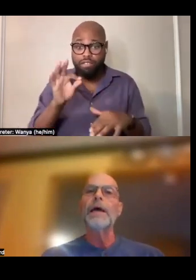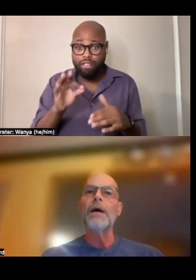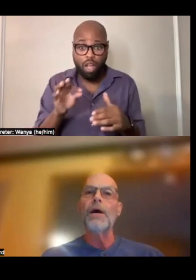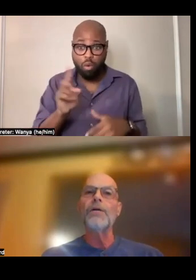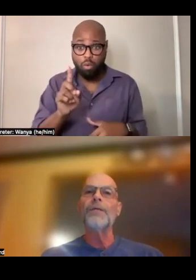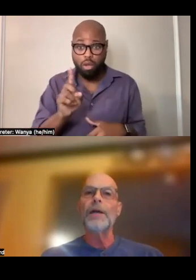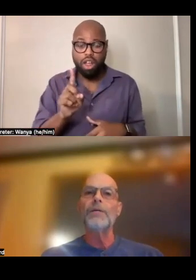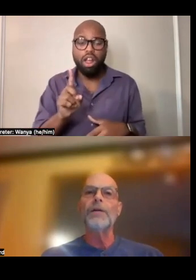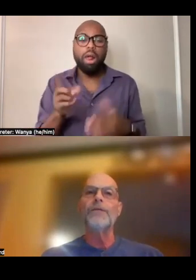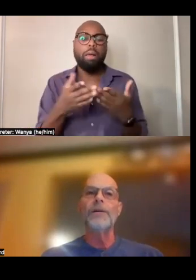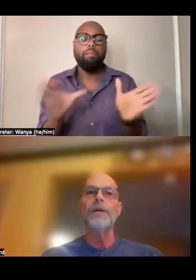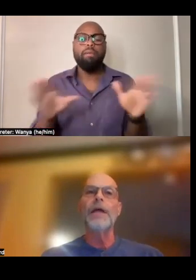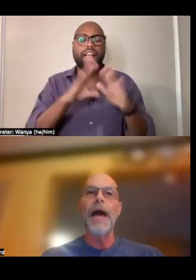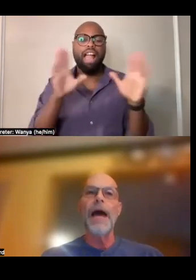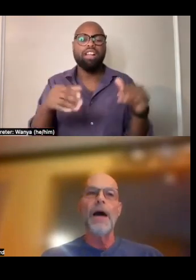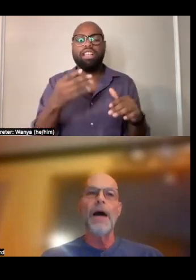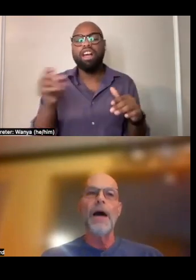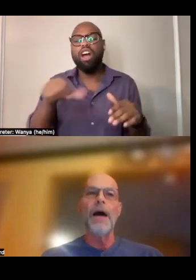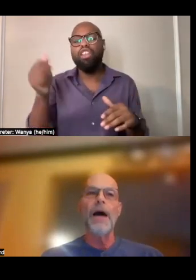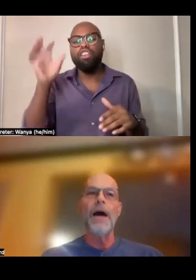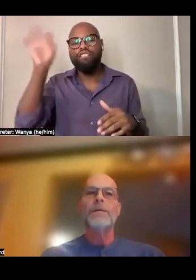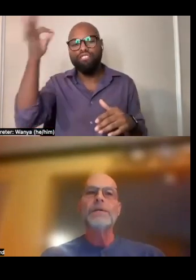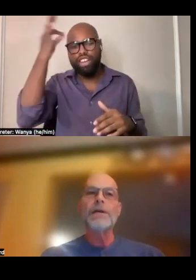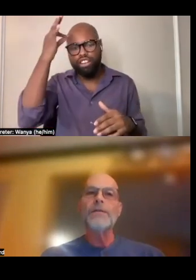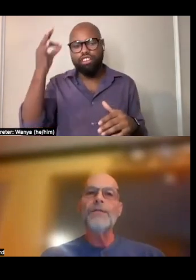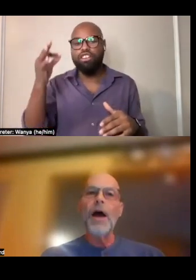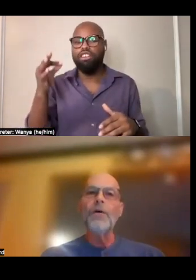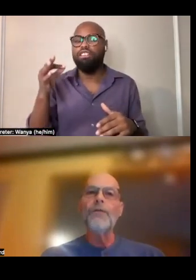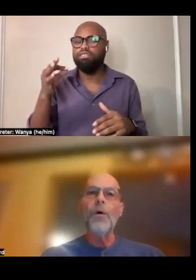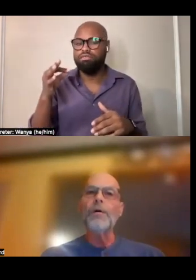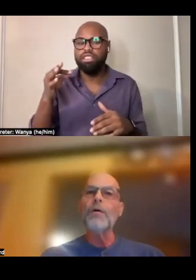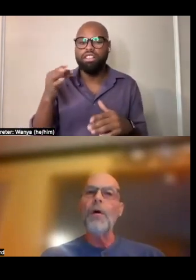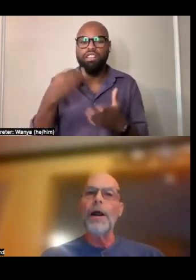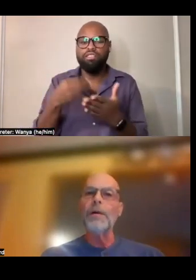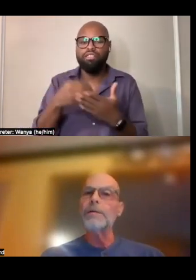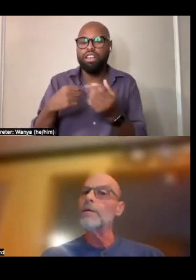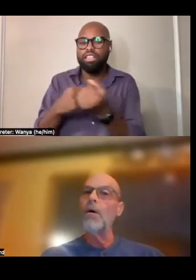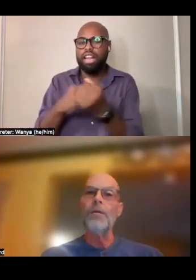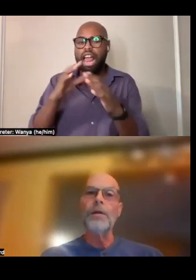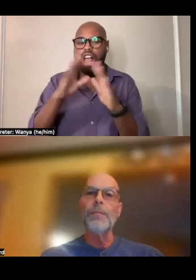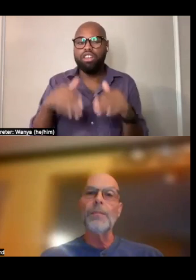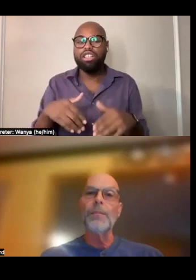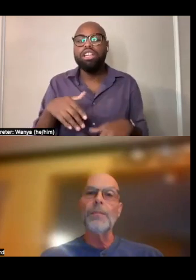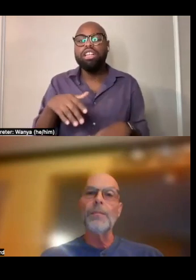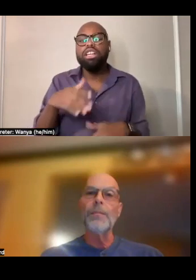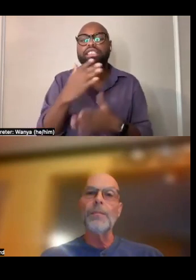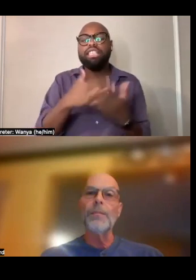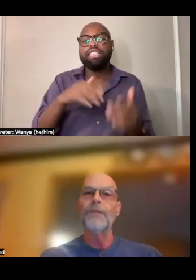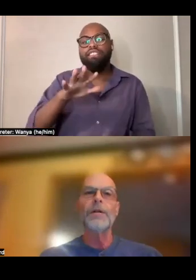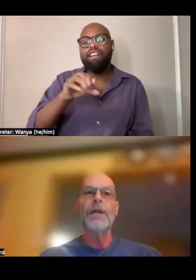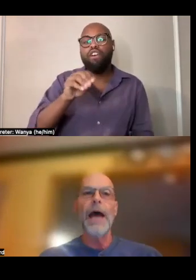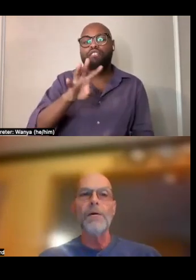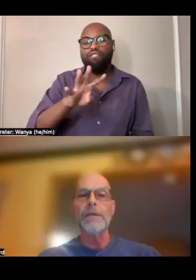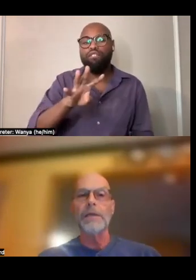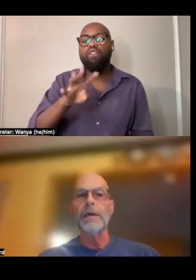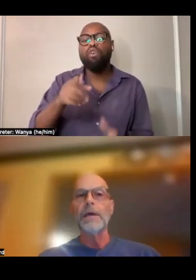and other federally funded housing. The Section 504 requirements only apply to federally funded housing.